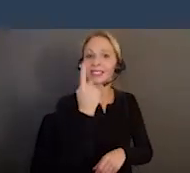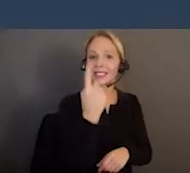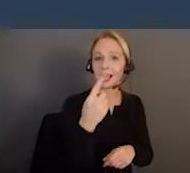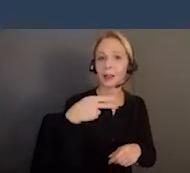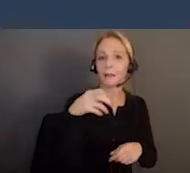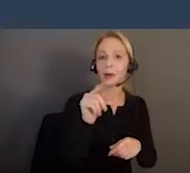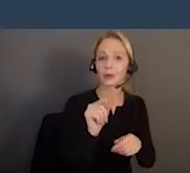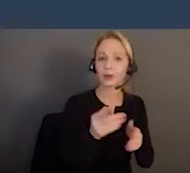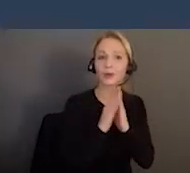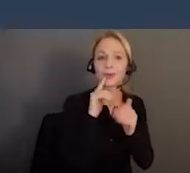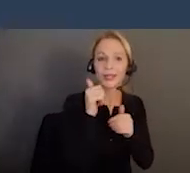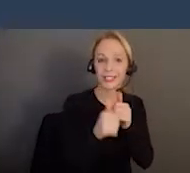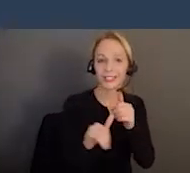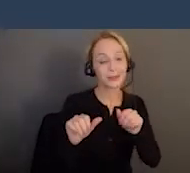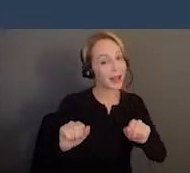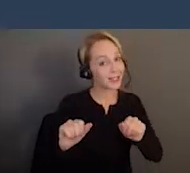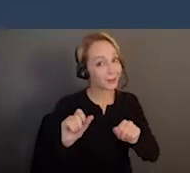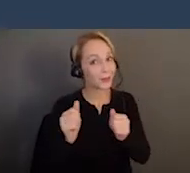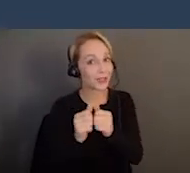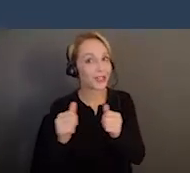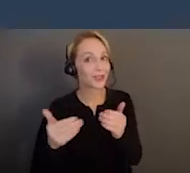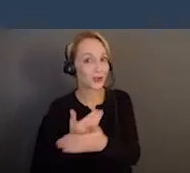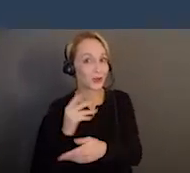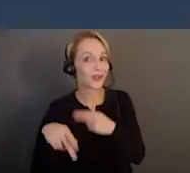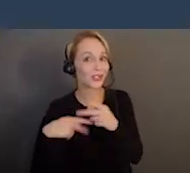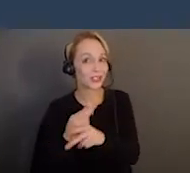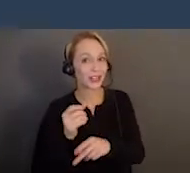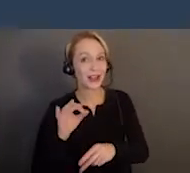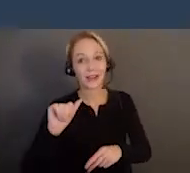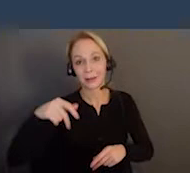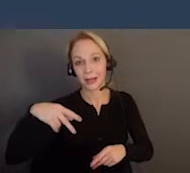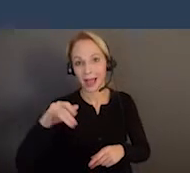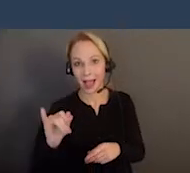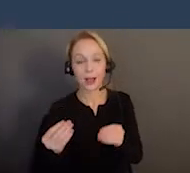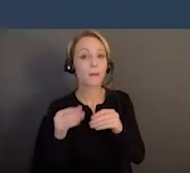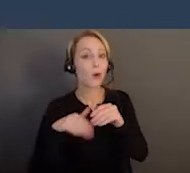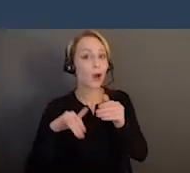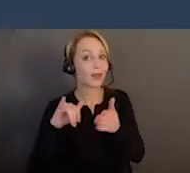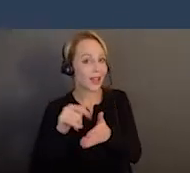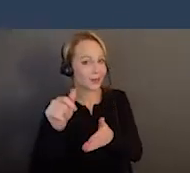EACH THAT IS POSSIBLE IN A NEW VERSION OF API.